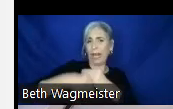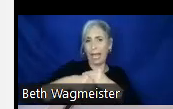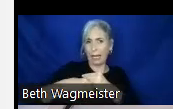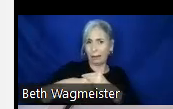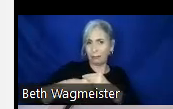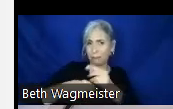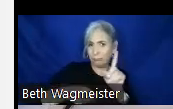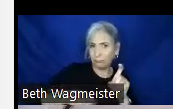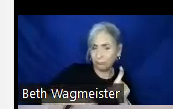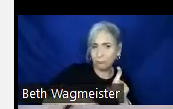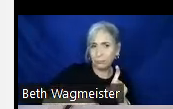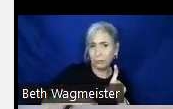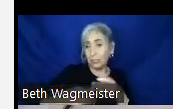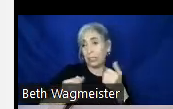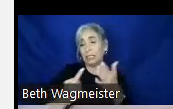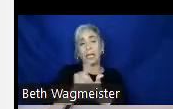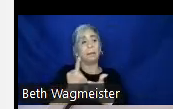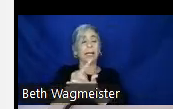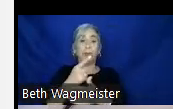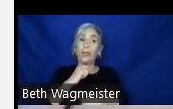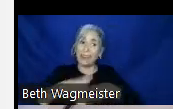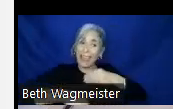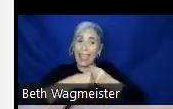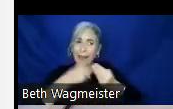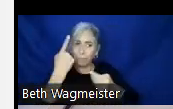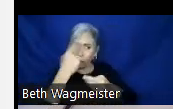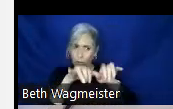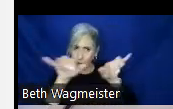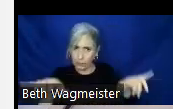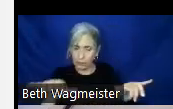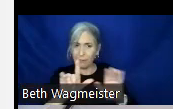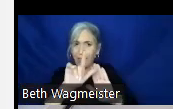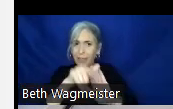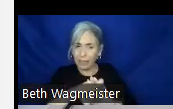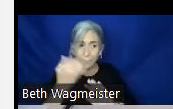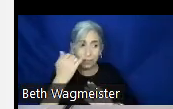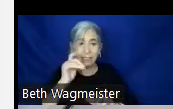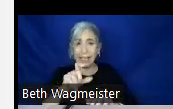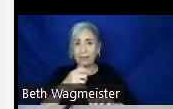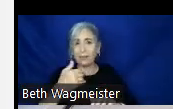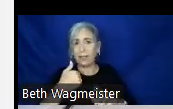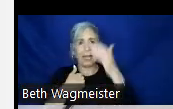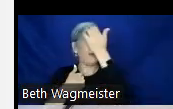could sometimes trivially add to your system. It doesn't have the feature, you can add it yourself,